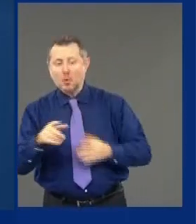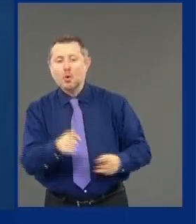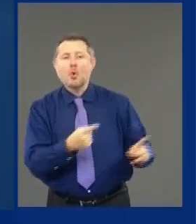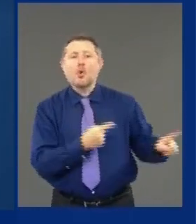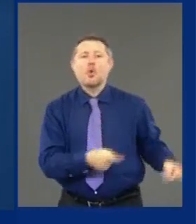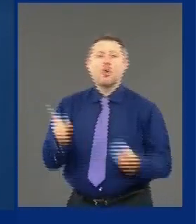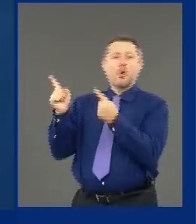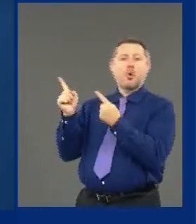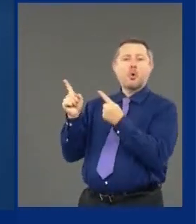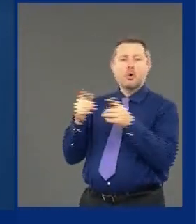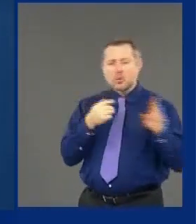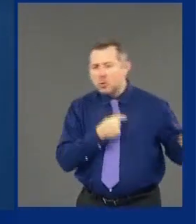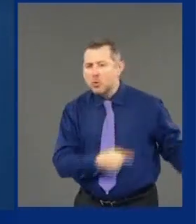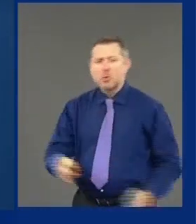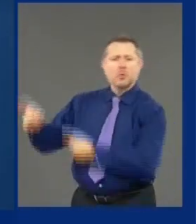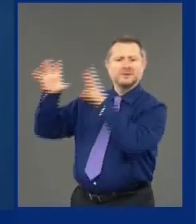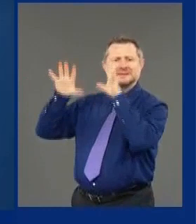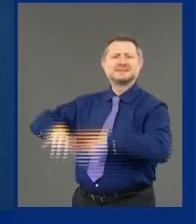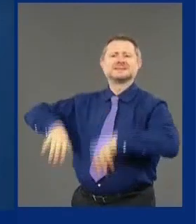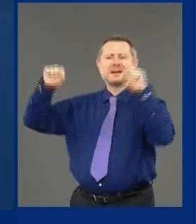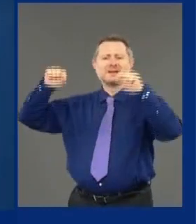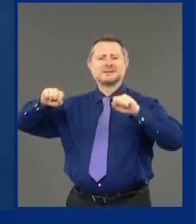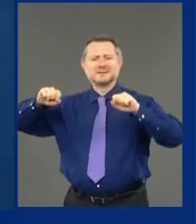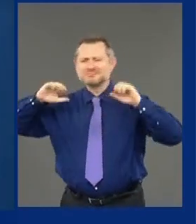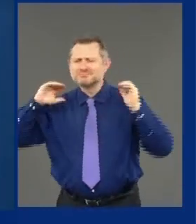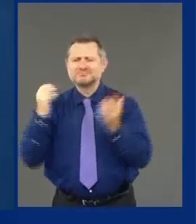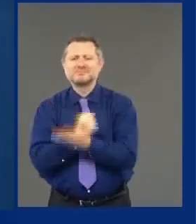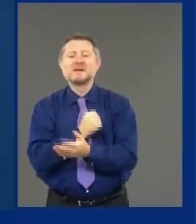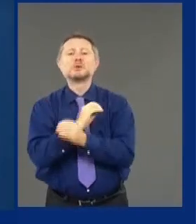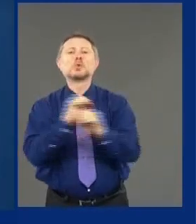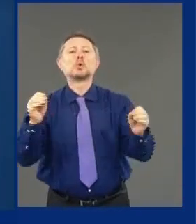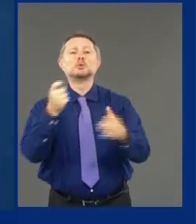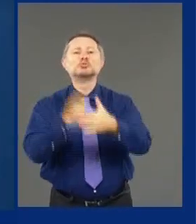WE'RE NOW ALL NEW YORKERS CAN NOW GO GET A TEST.